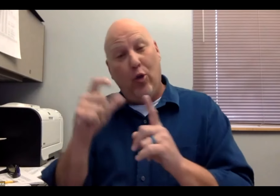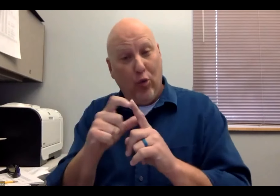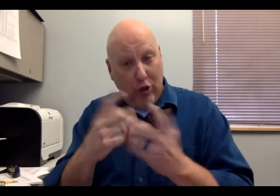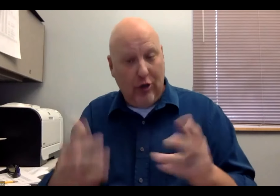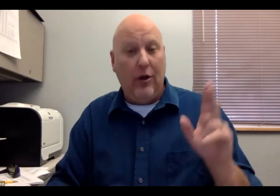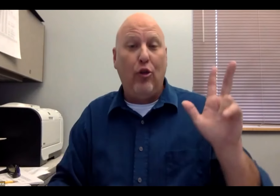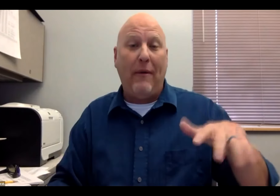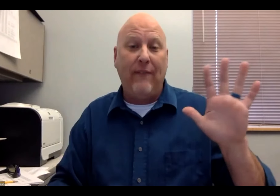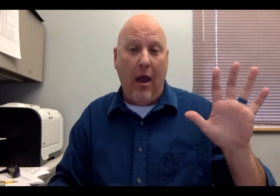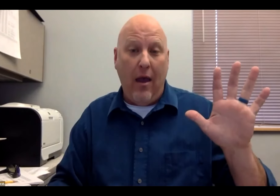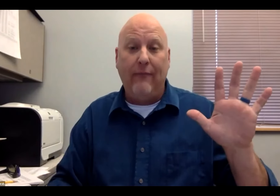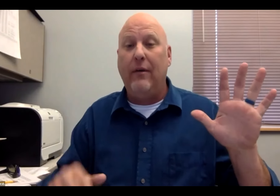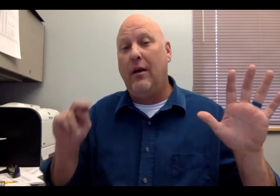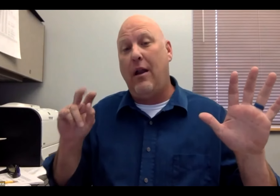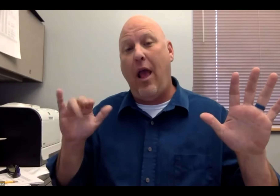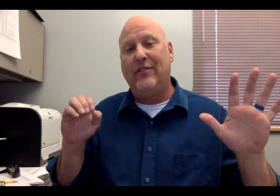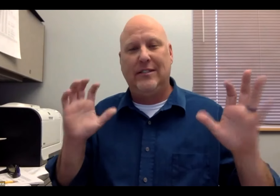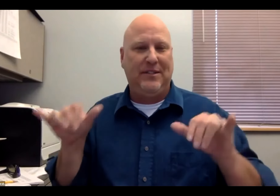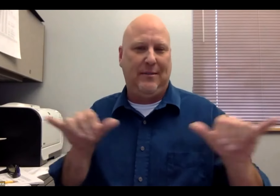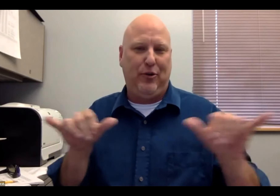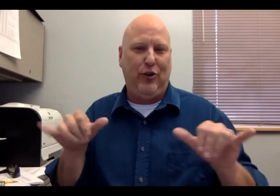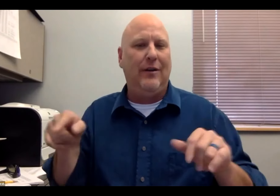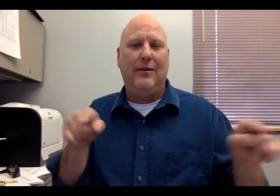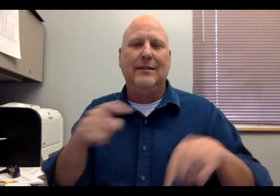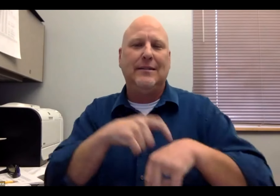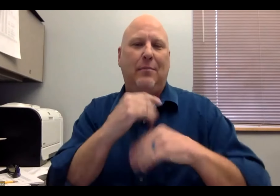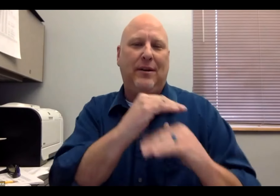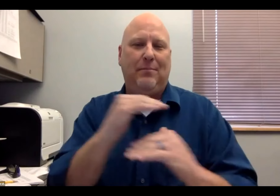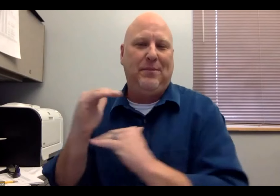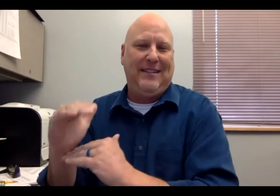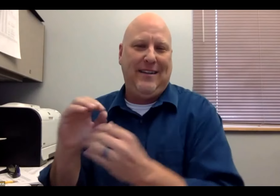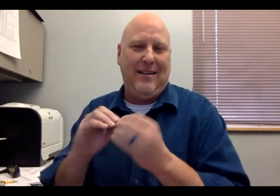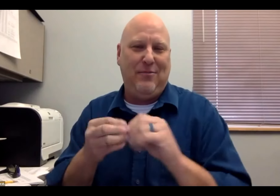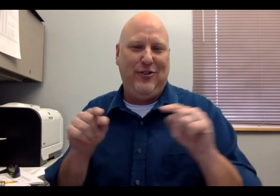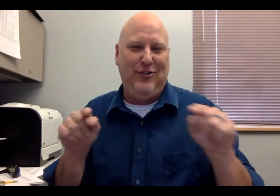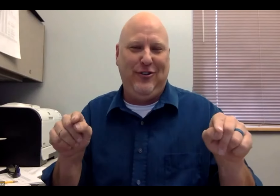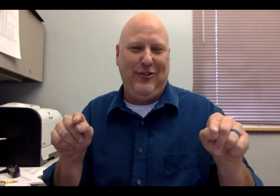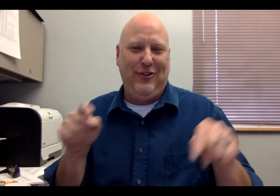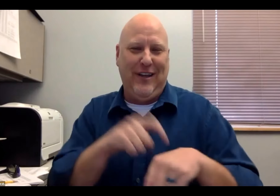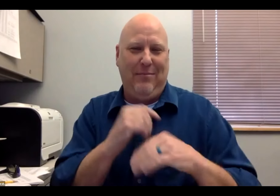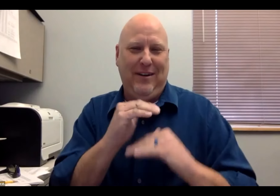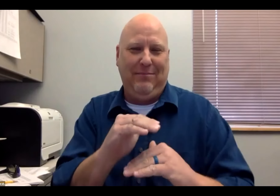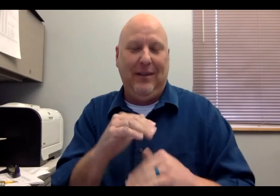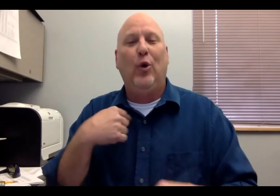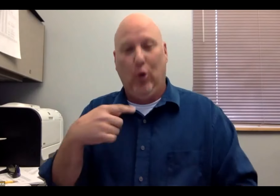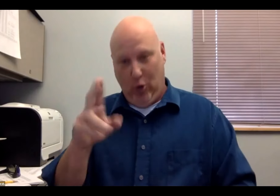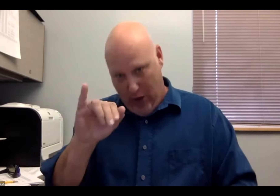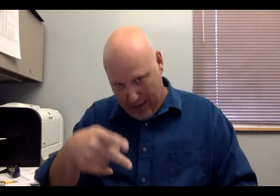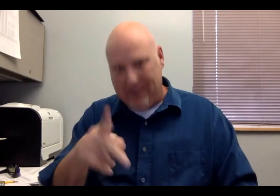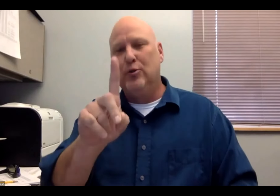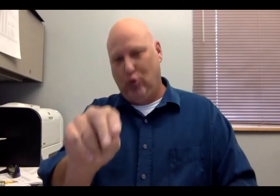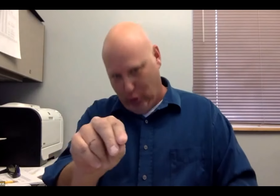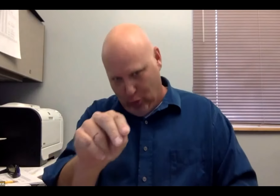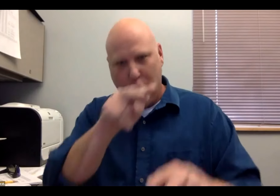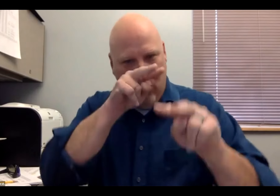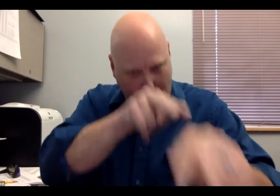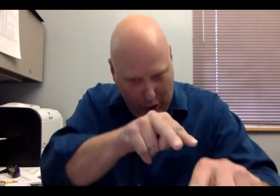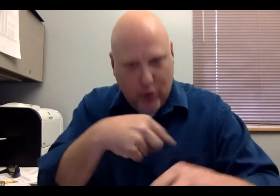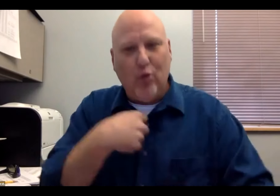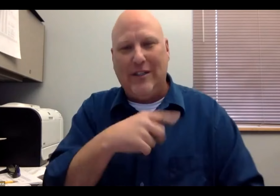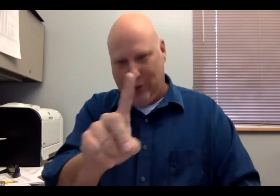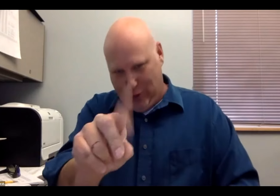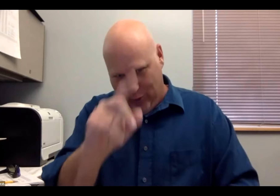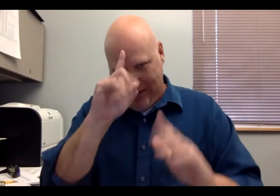Novice advancing to profession. He we feel like 3.5 similar, skill wise, to a Novice